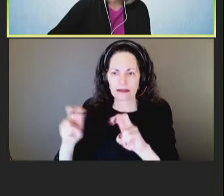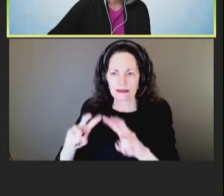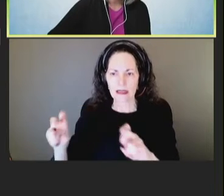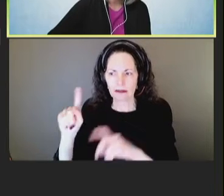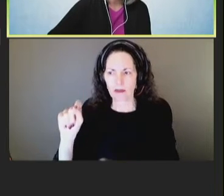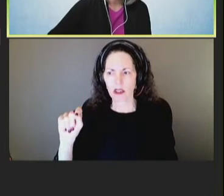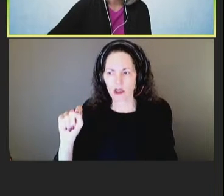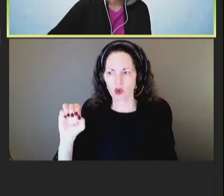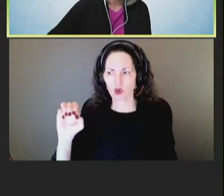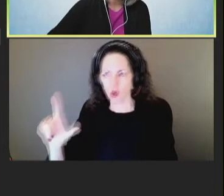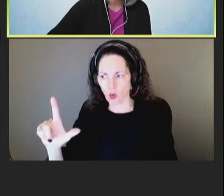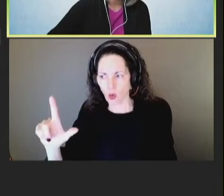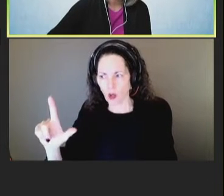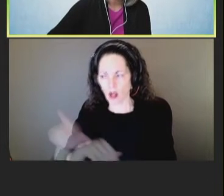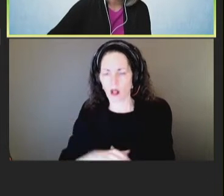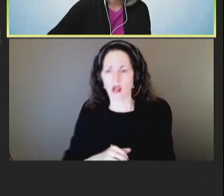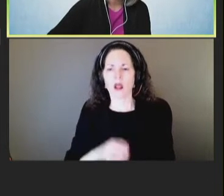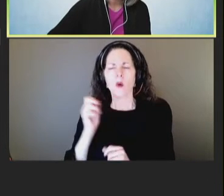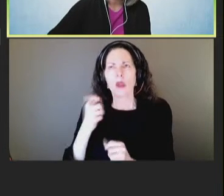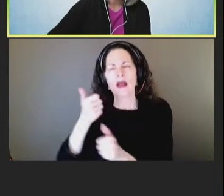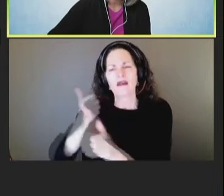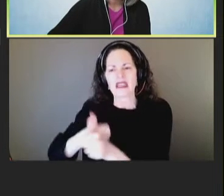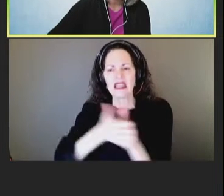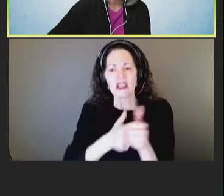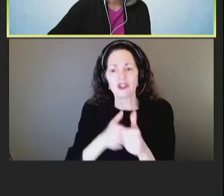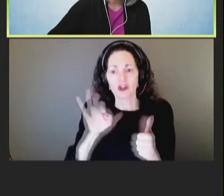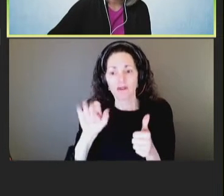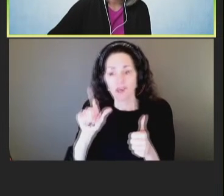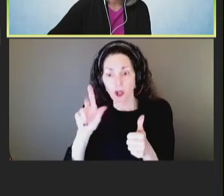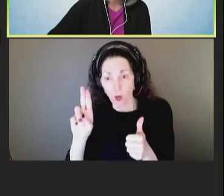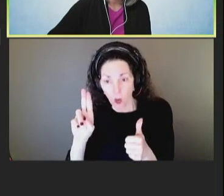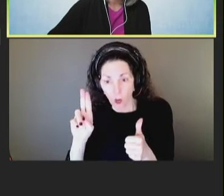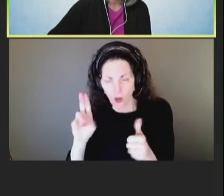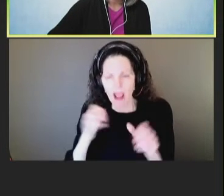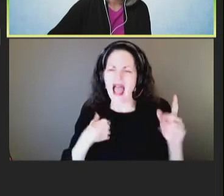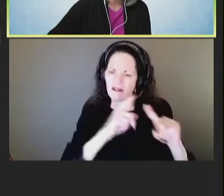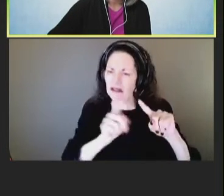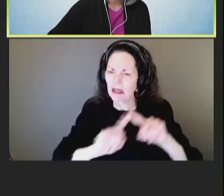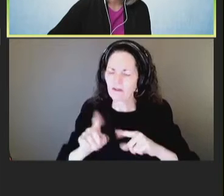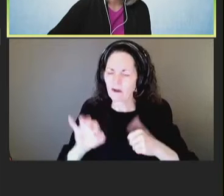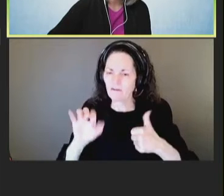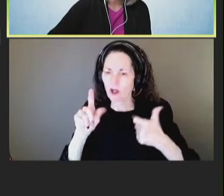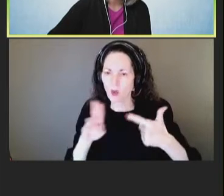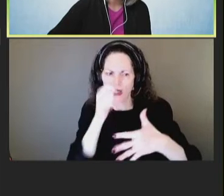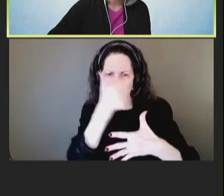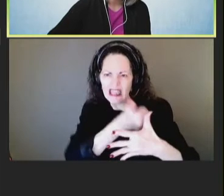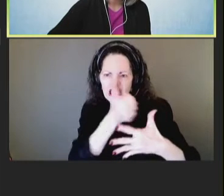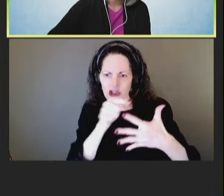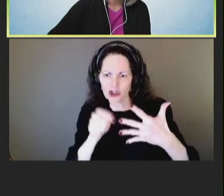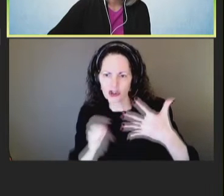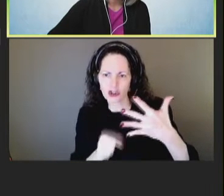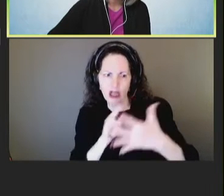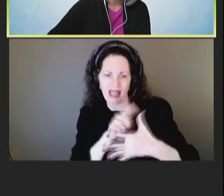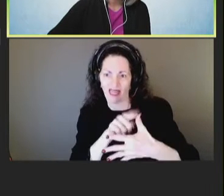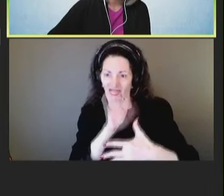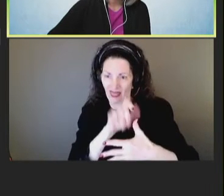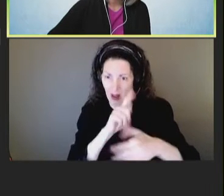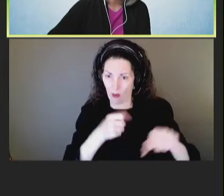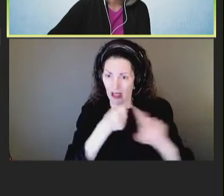of the strains are scored based on their relative -- the risk of impact to public health and based